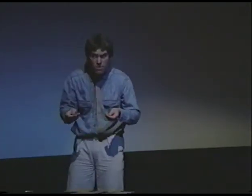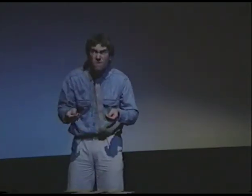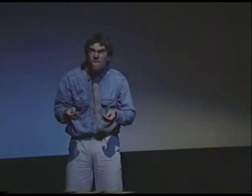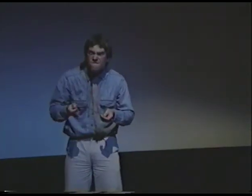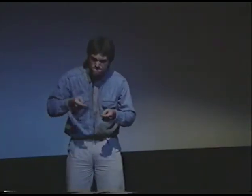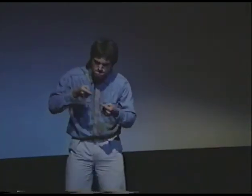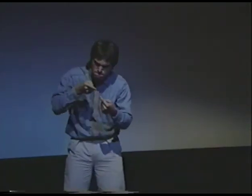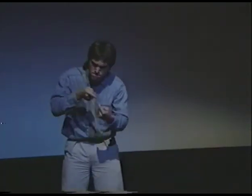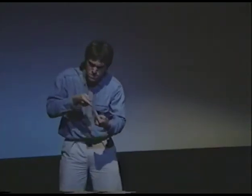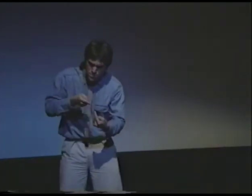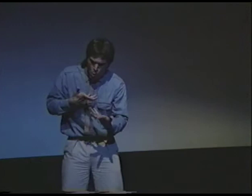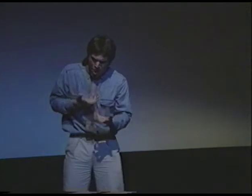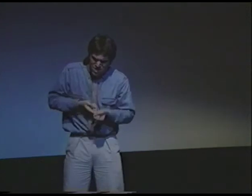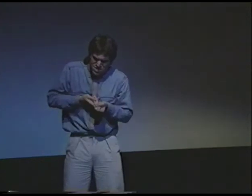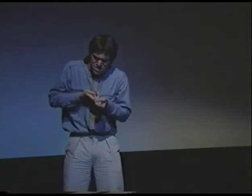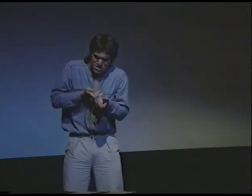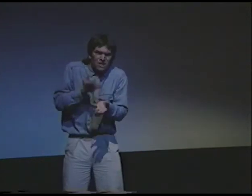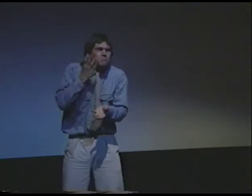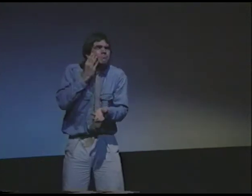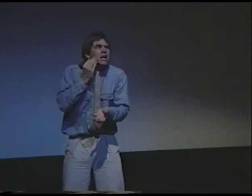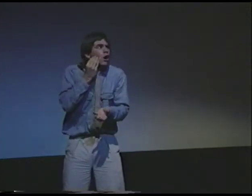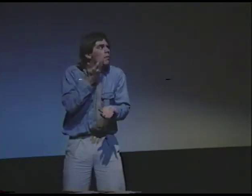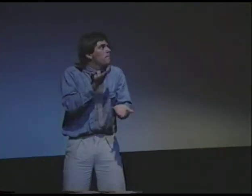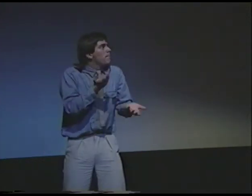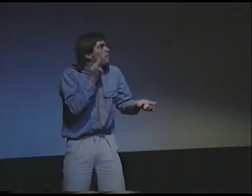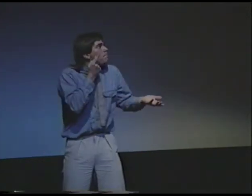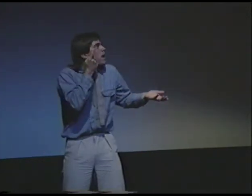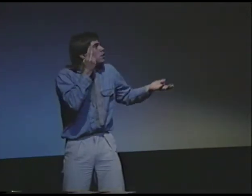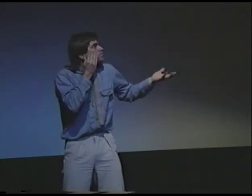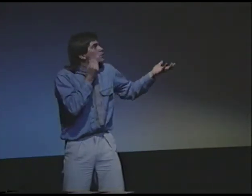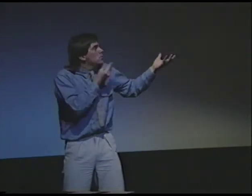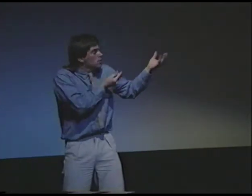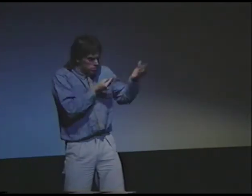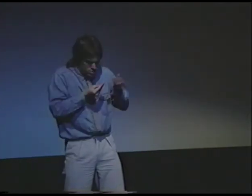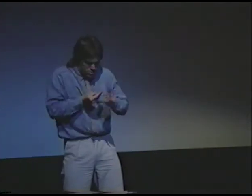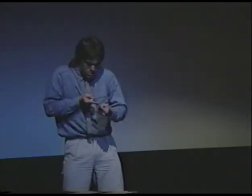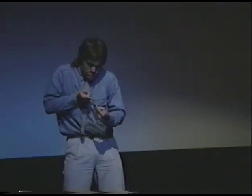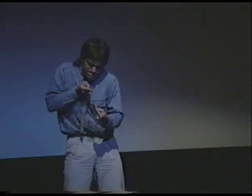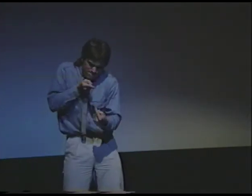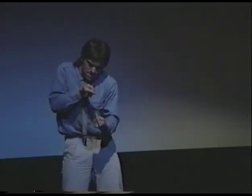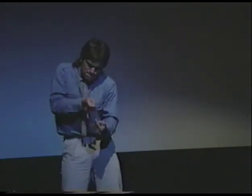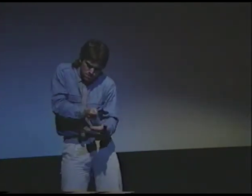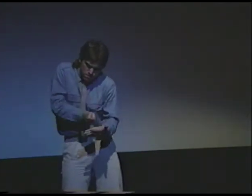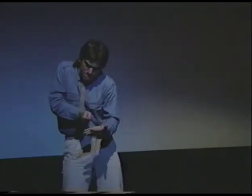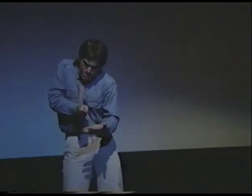And so a deaf kid can be struggling with this expression, maybe an experience maybe relate to his parents.